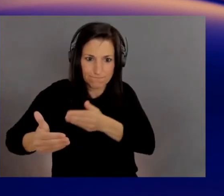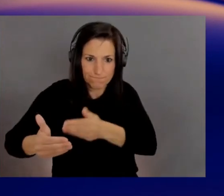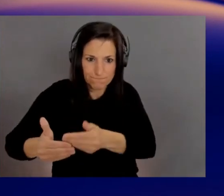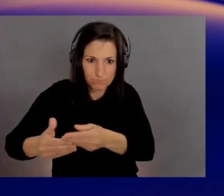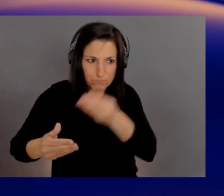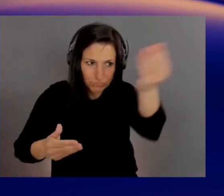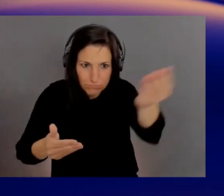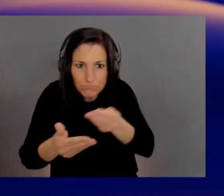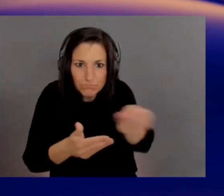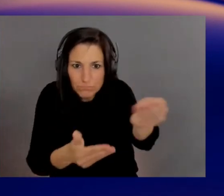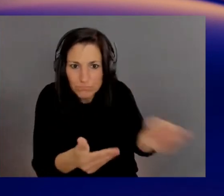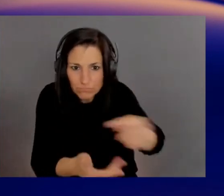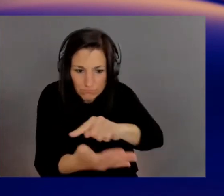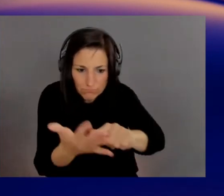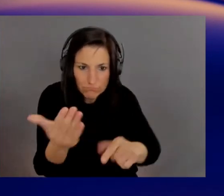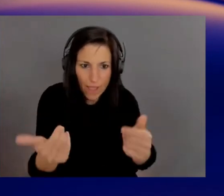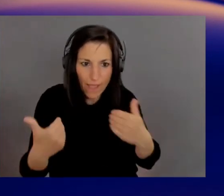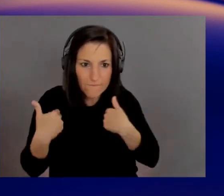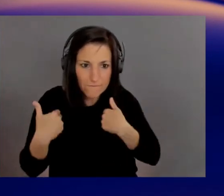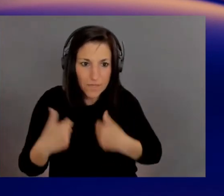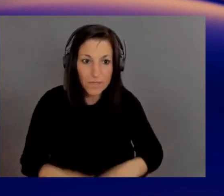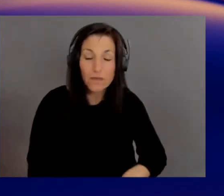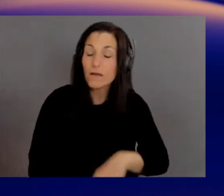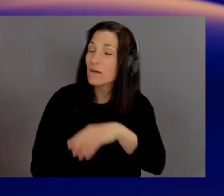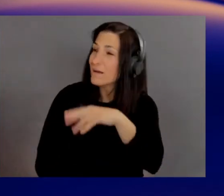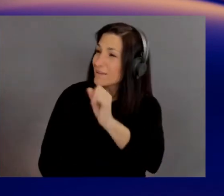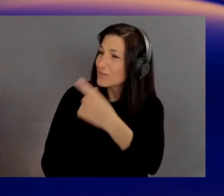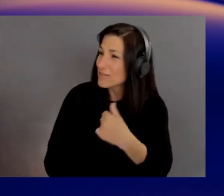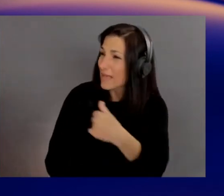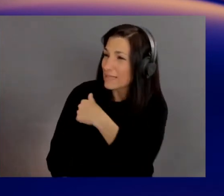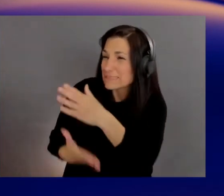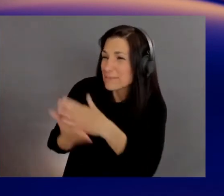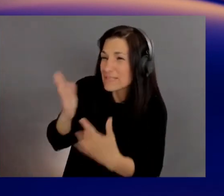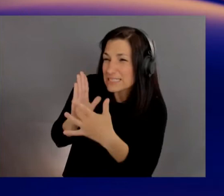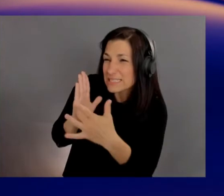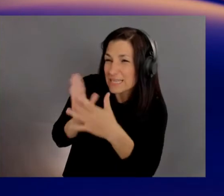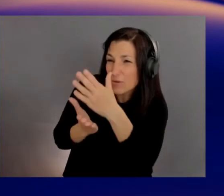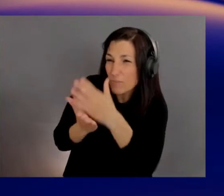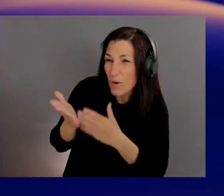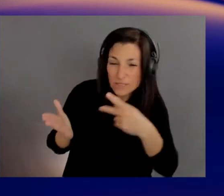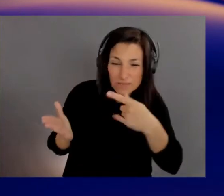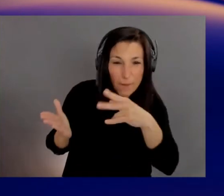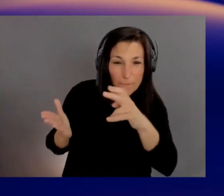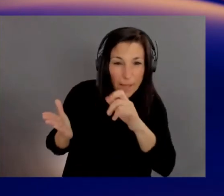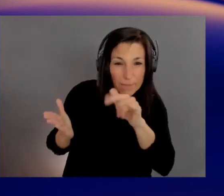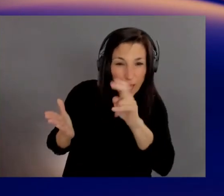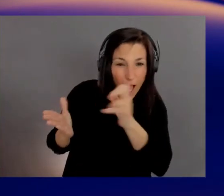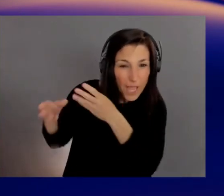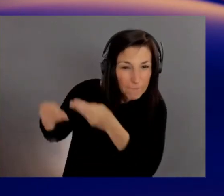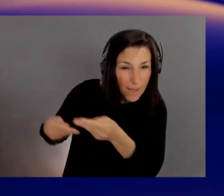some of the technical components of a pipeline? Sure. So we'll talk specifically about SageMaker pipelines.